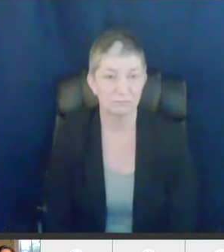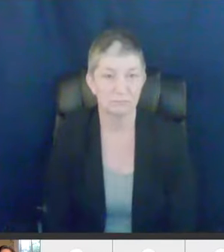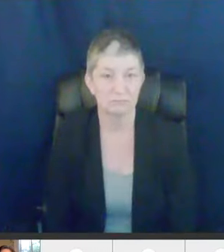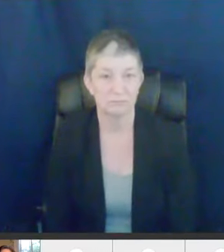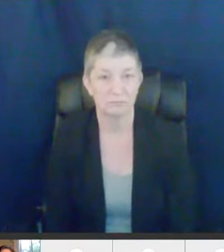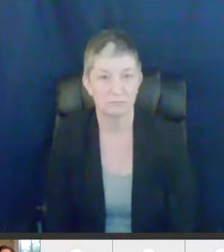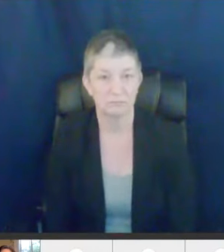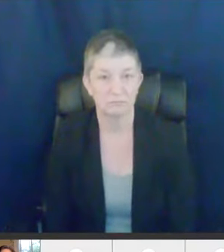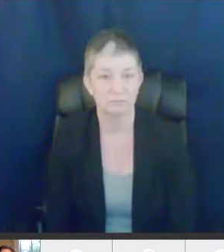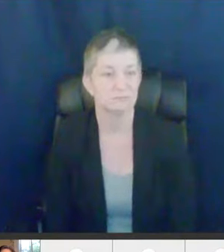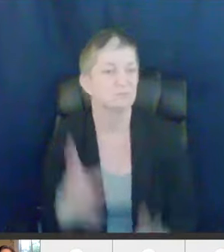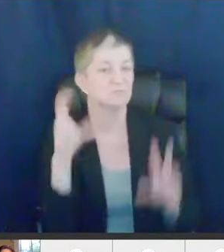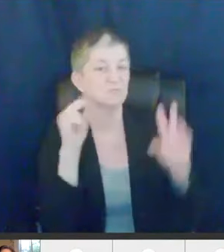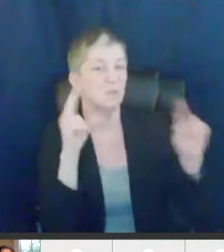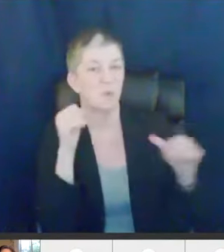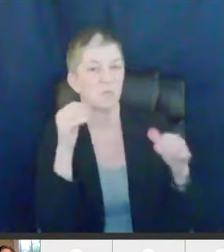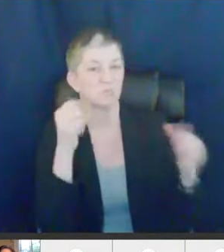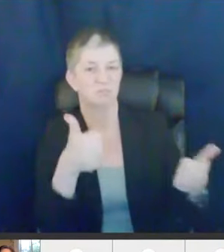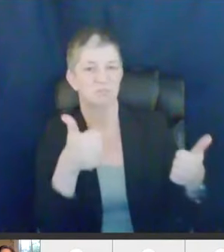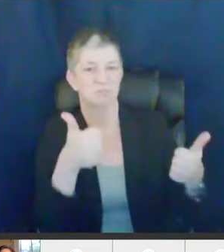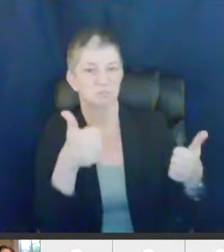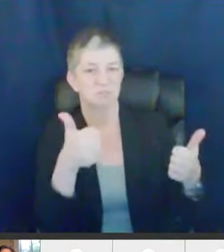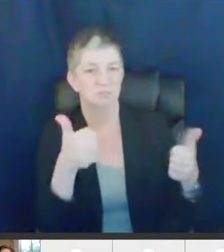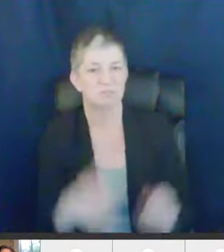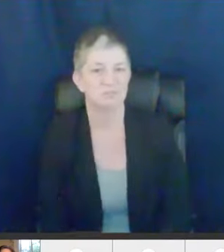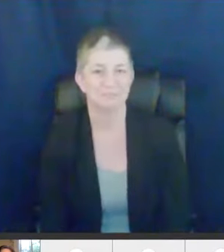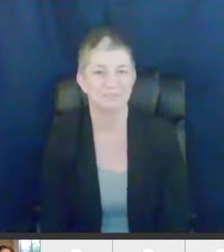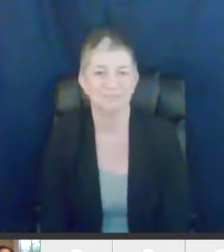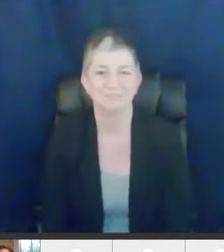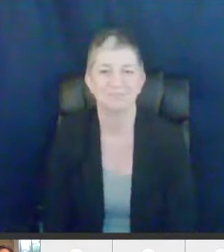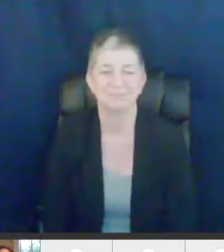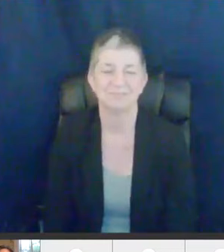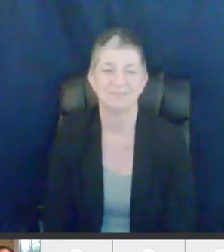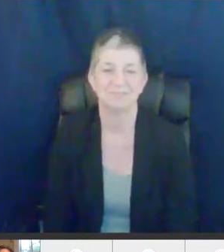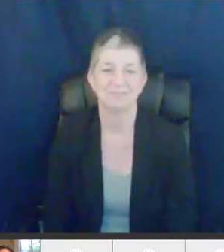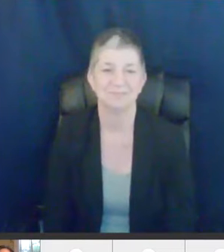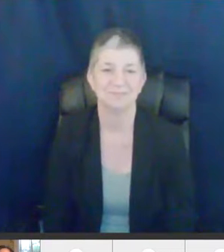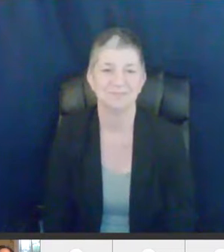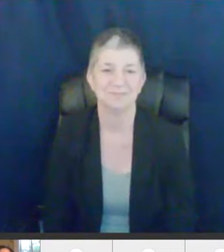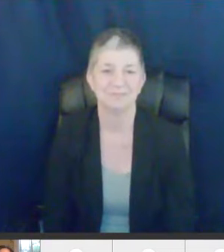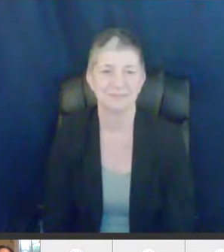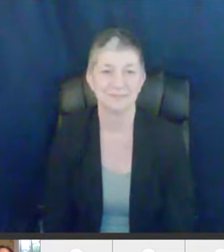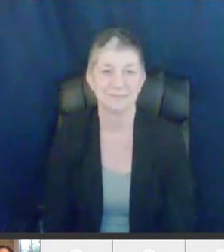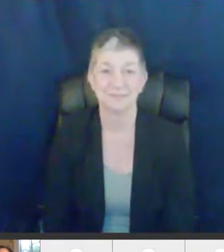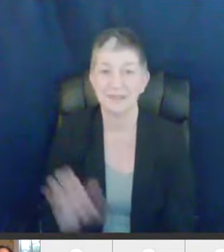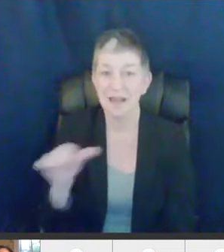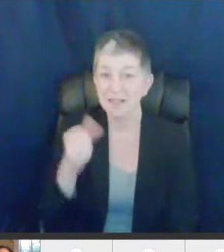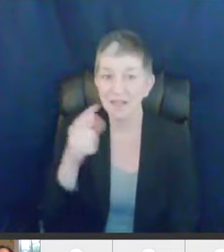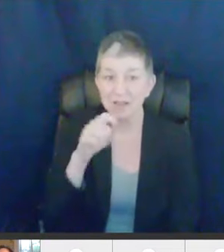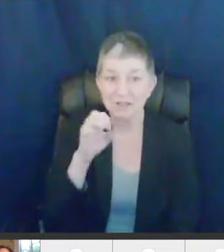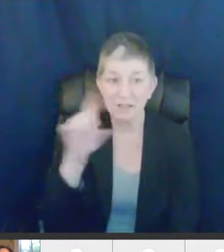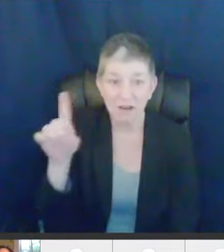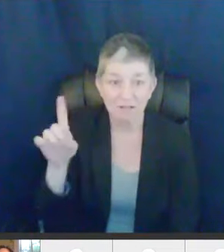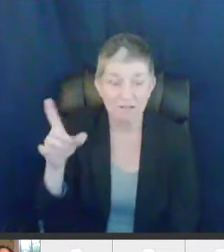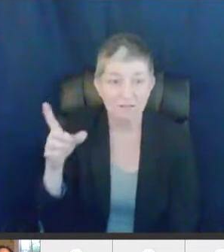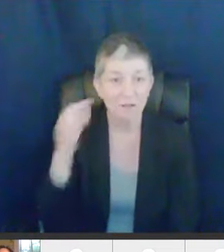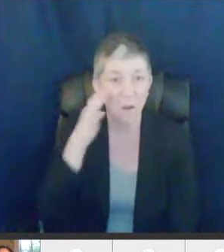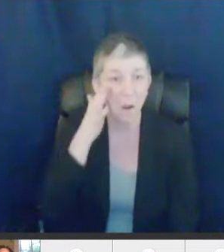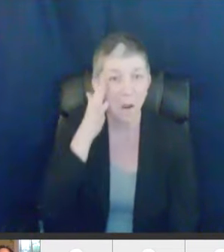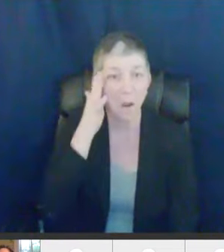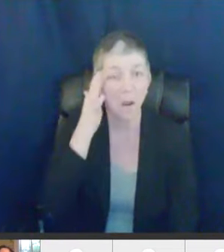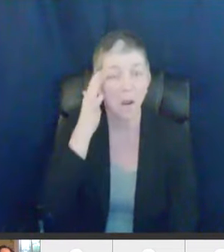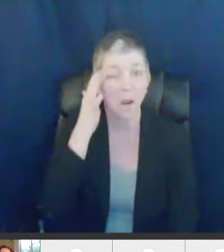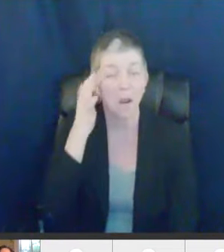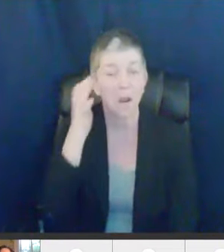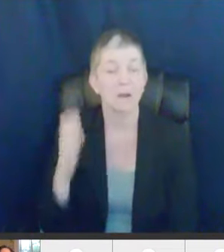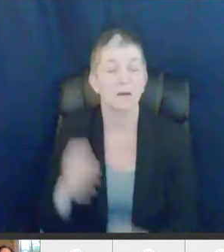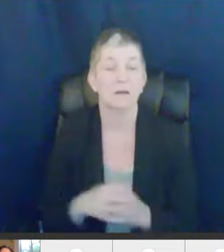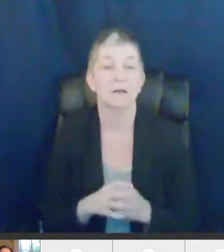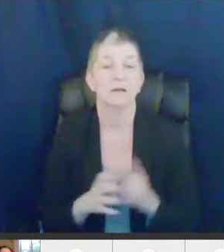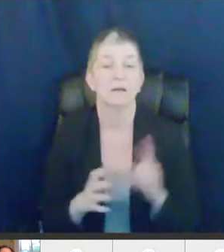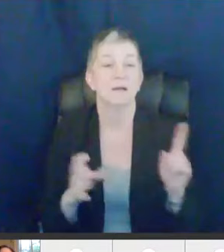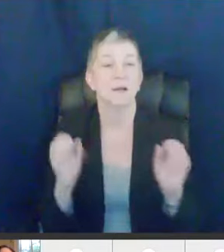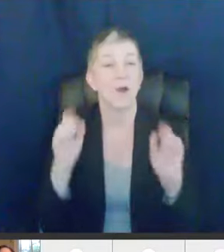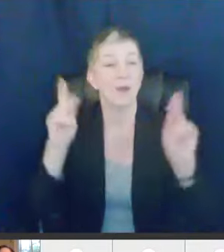we're good anything else time for the questions all right everyone